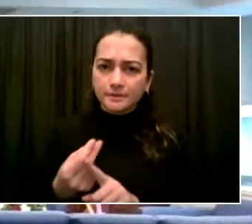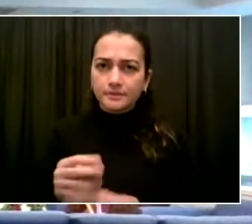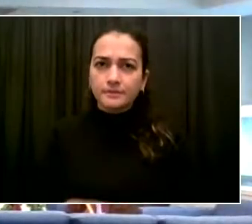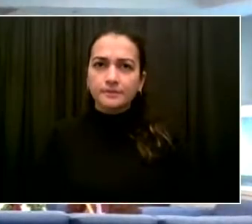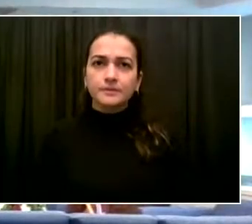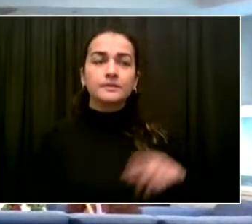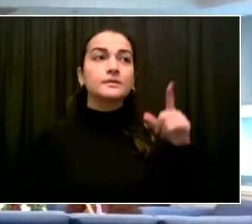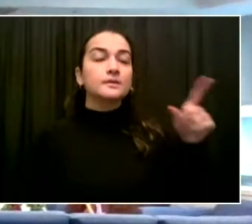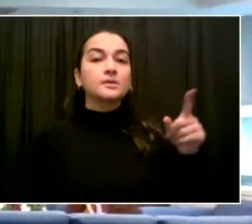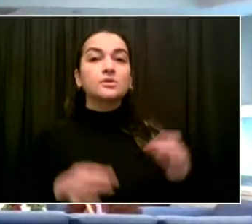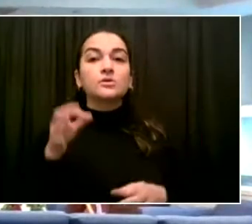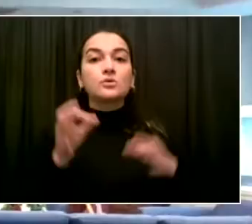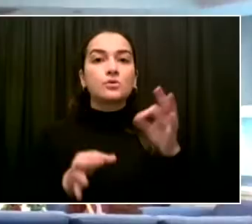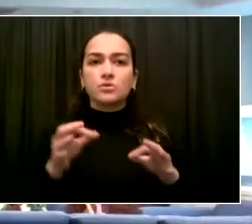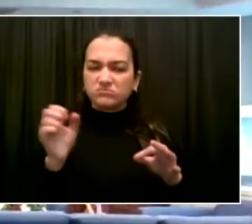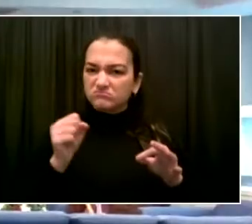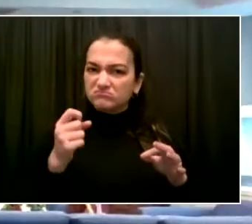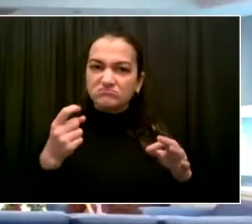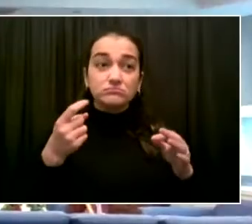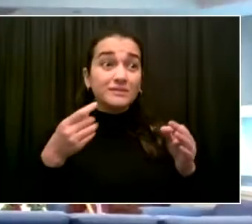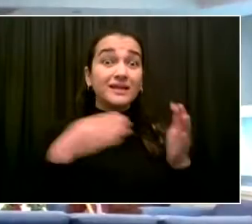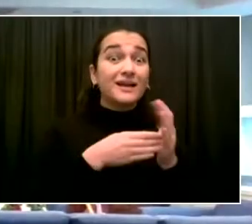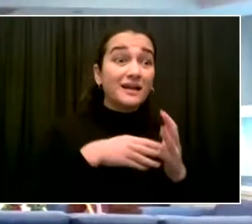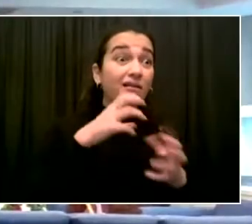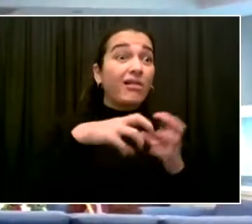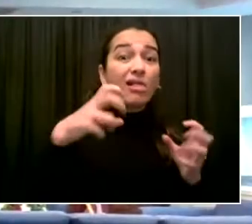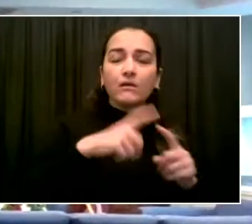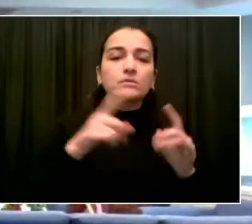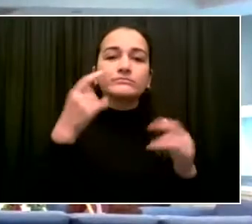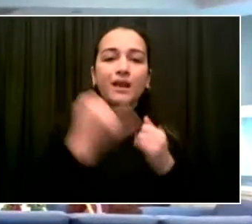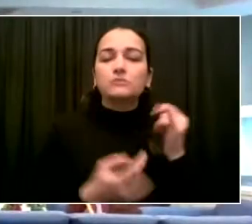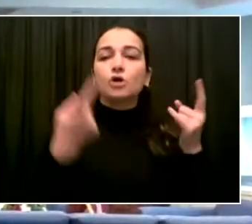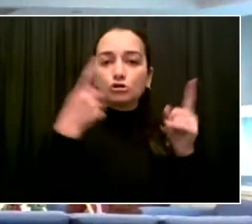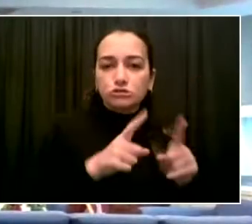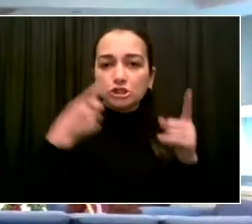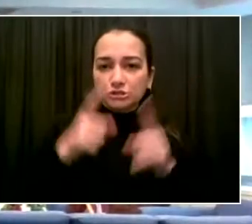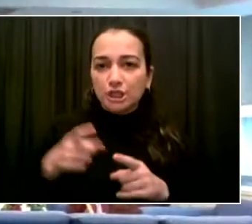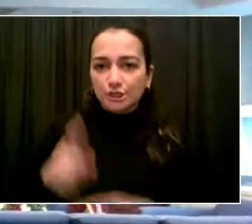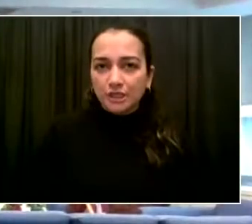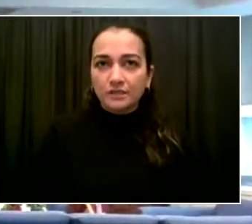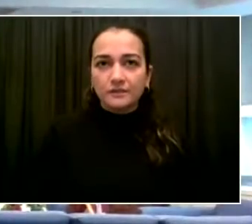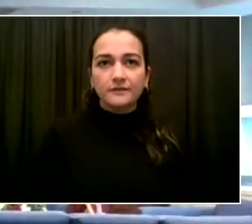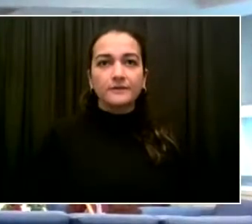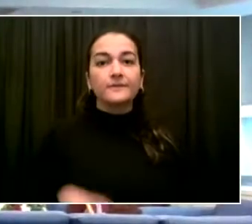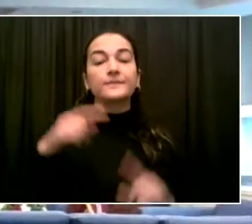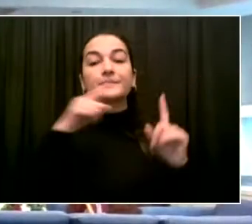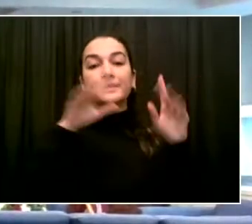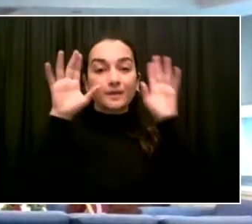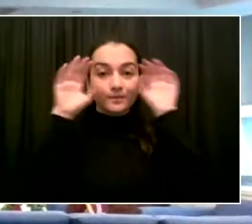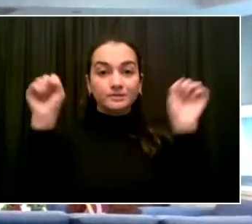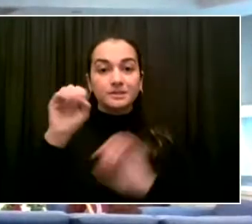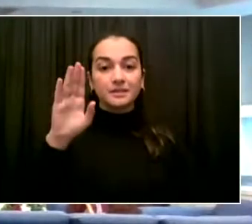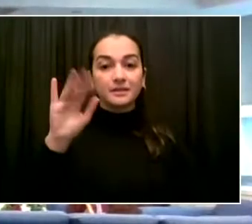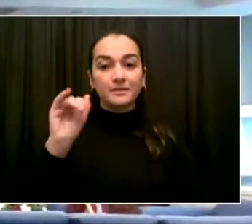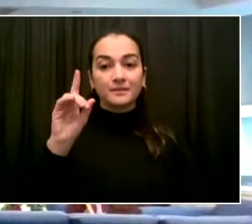UPHELD TIME AND AGAIN. THE TROUBLE THE BIDEN ADMINISTRATION HAS RUN INTO IN COURT DOESN'T